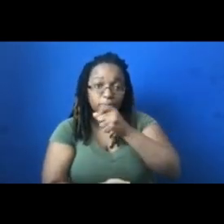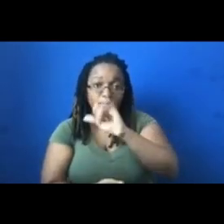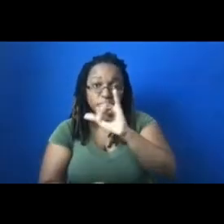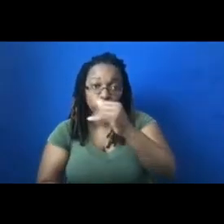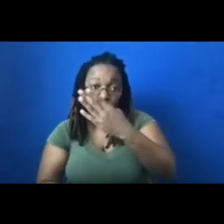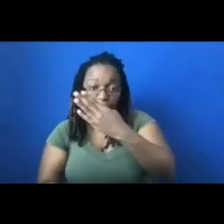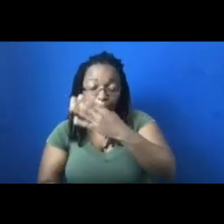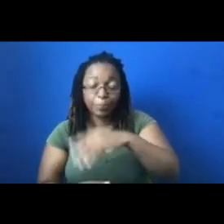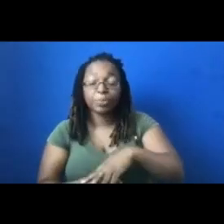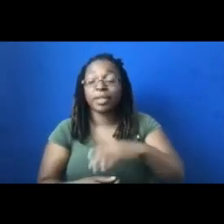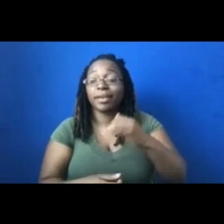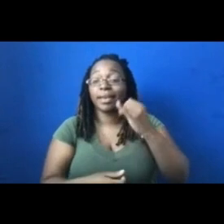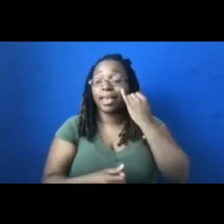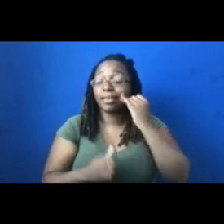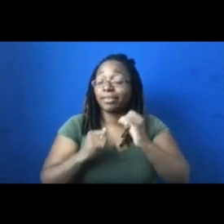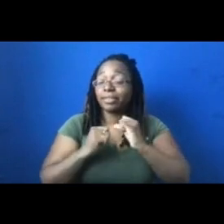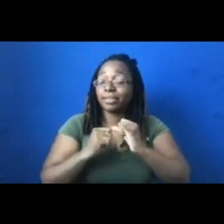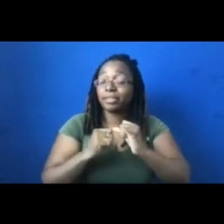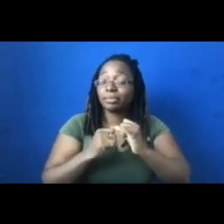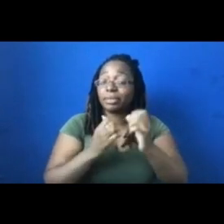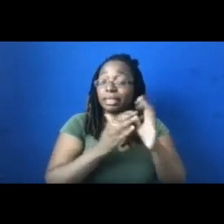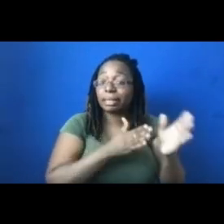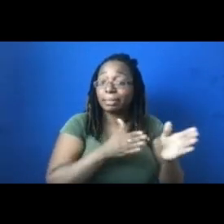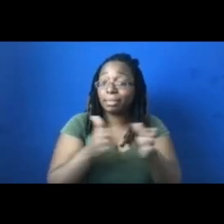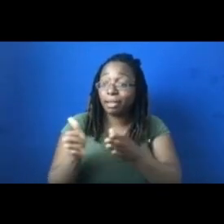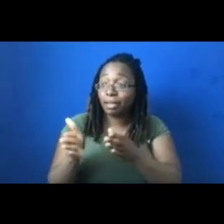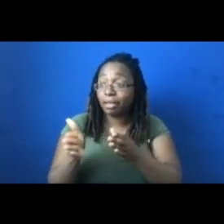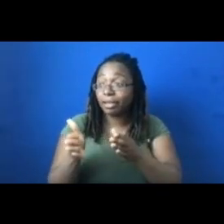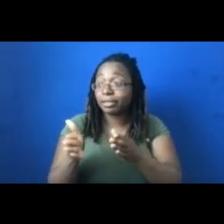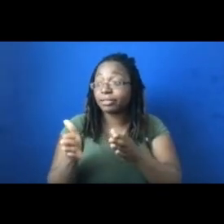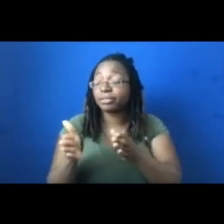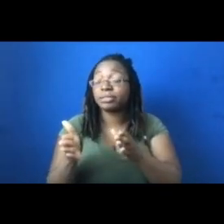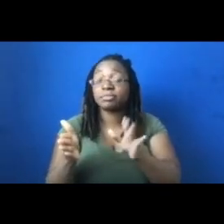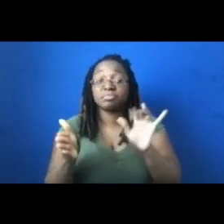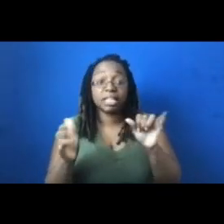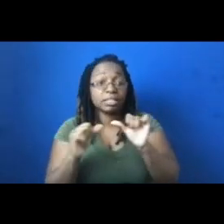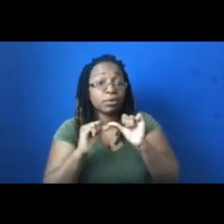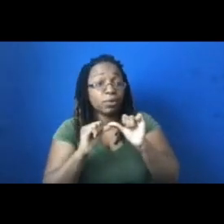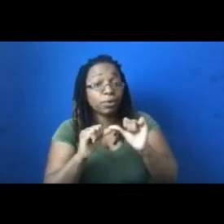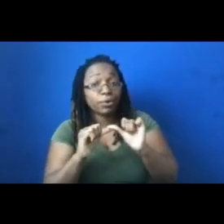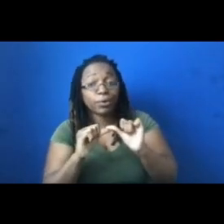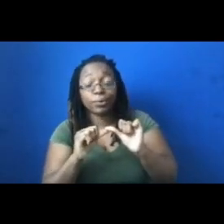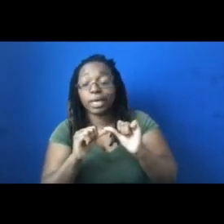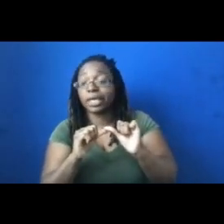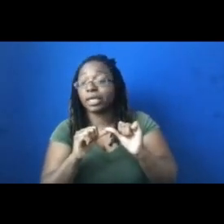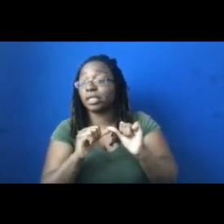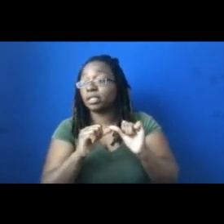sustainability plan is ongoing continuing education, after